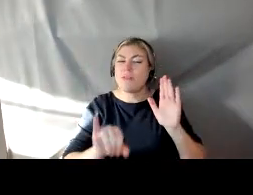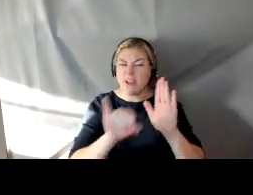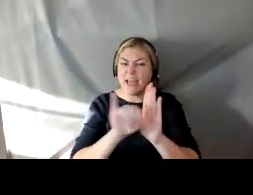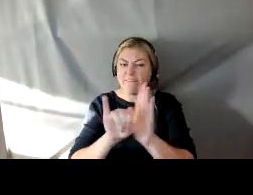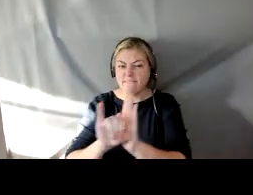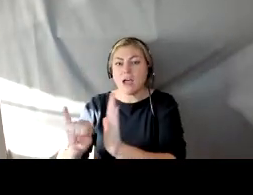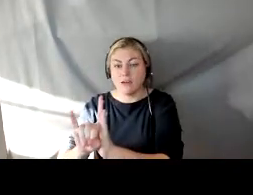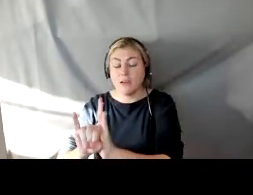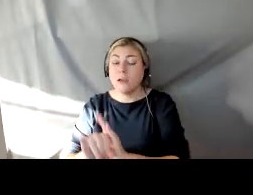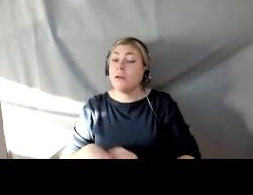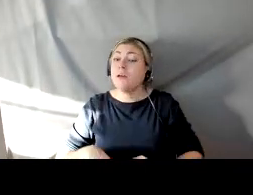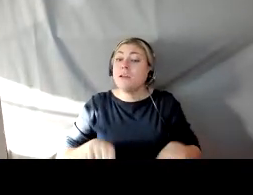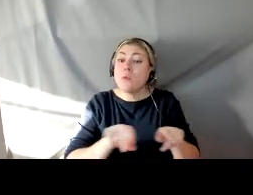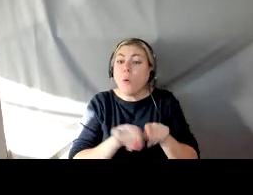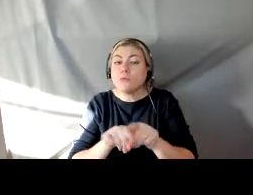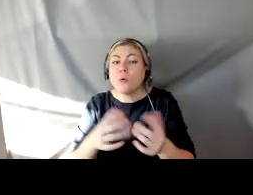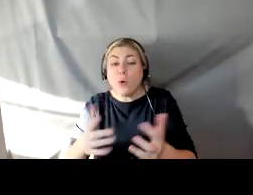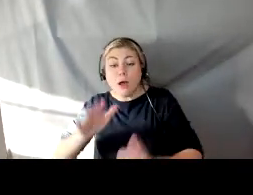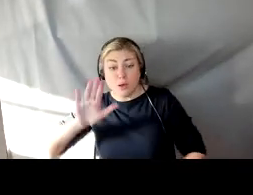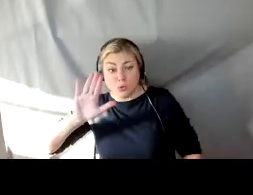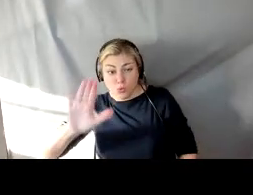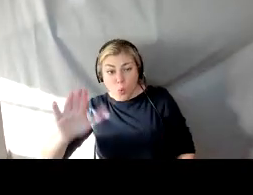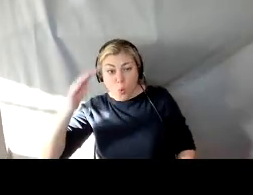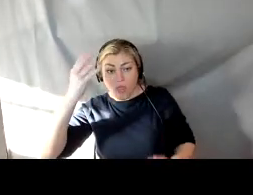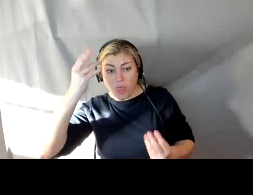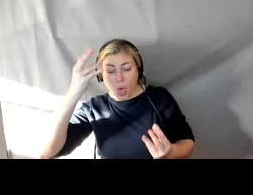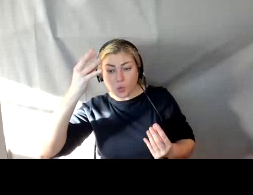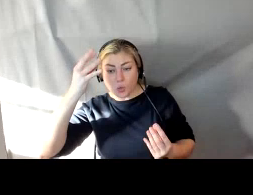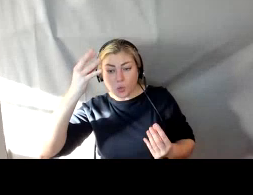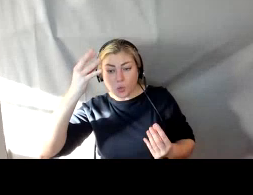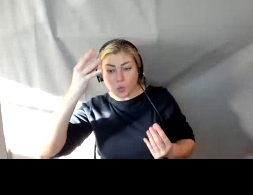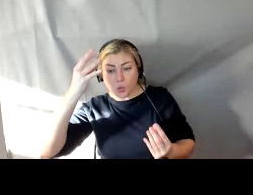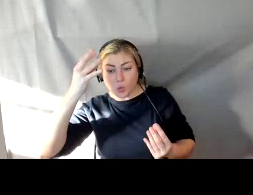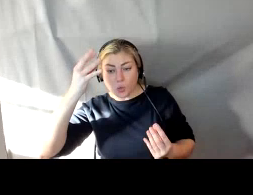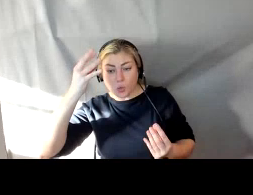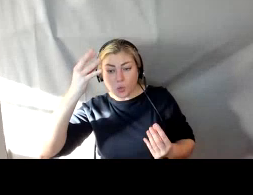thoughts on whether or not you think these themes are reflective of what's